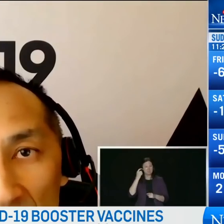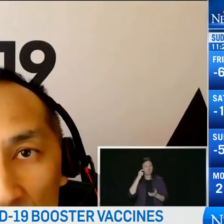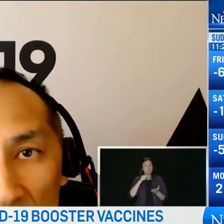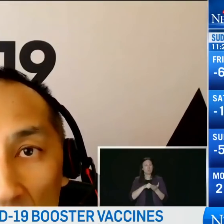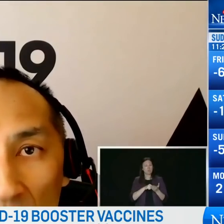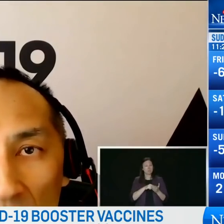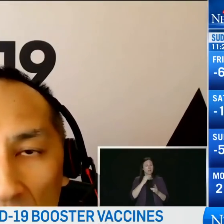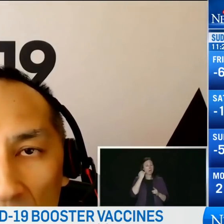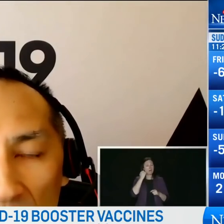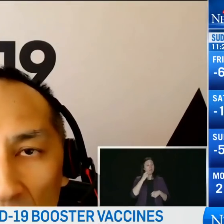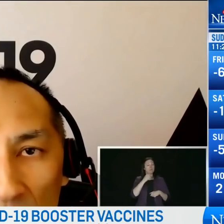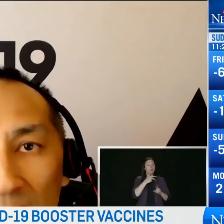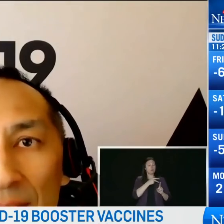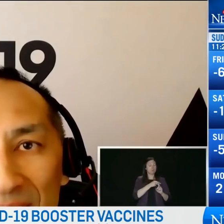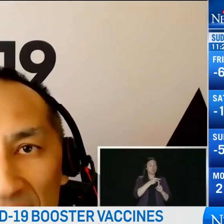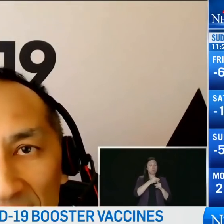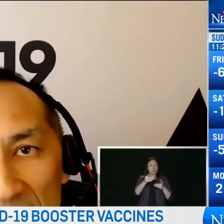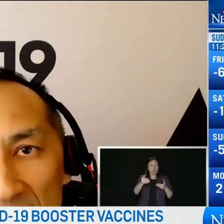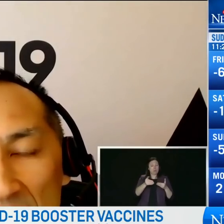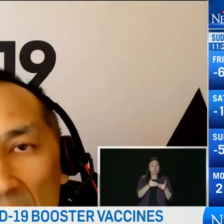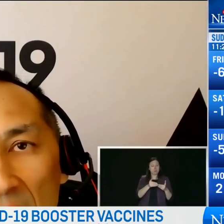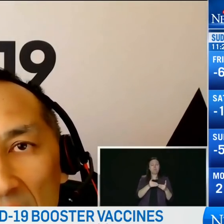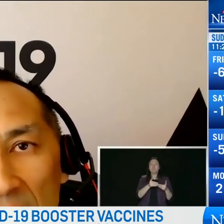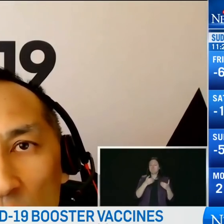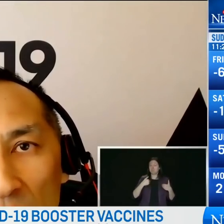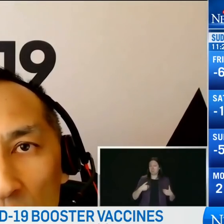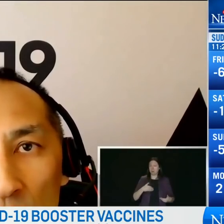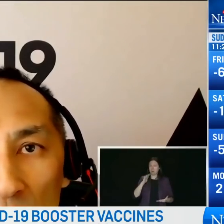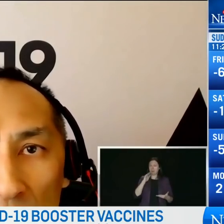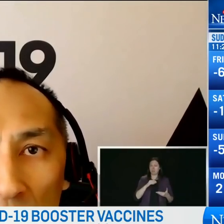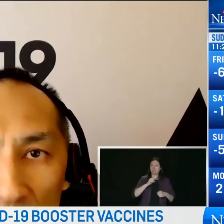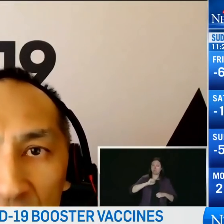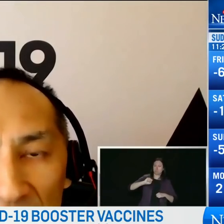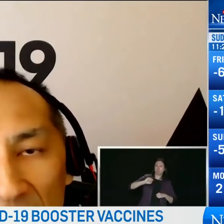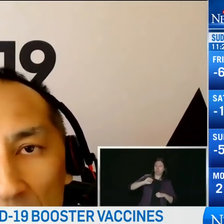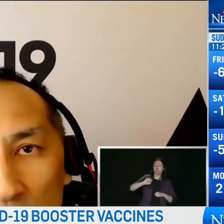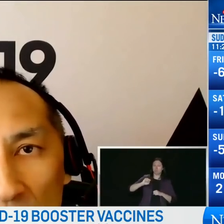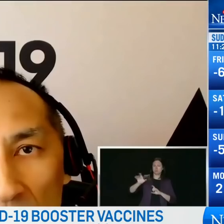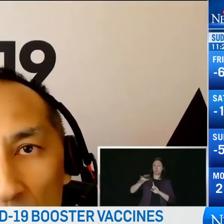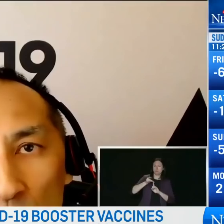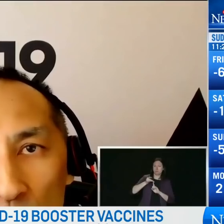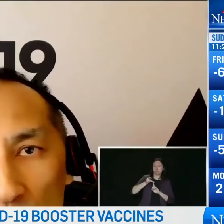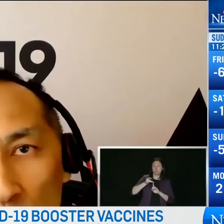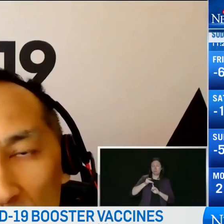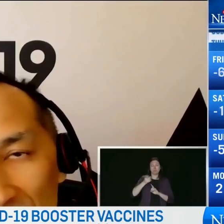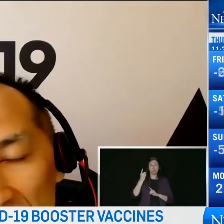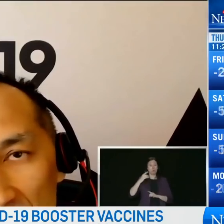MANUFACTURER OF THE VACCINE AND THE POPULATION GROUPS. WE'VE SEEN THE EFFECTIVENESS HAS GONE DOWN WHEN THE FIRST AND TWO